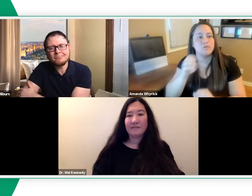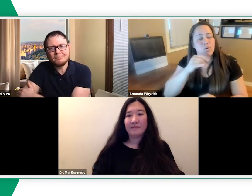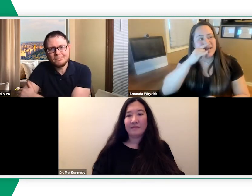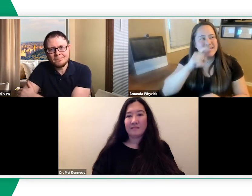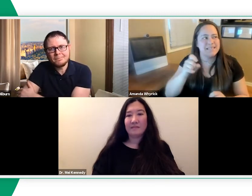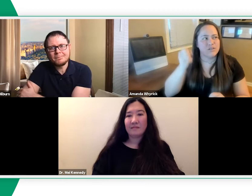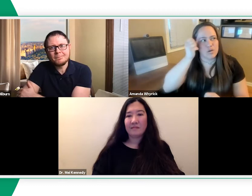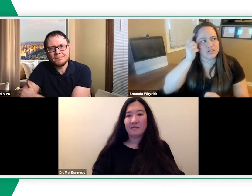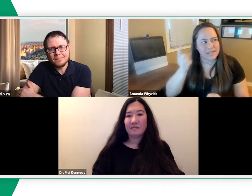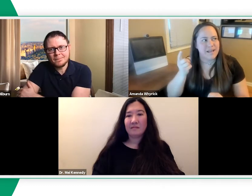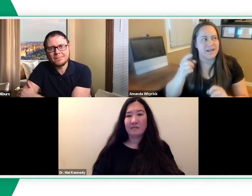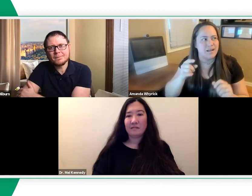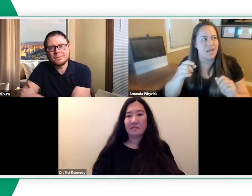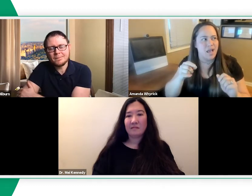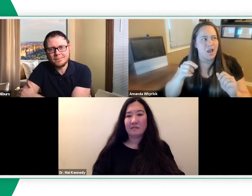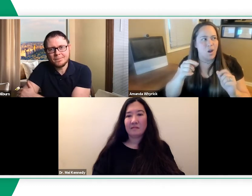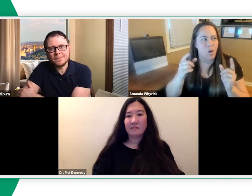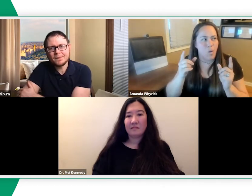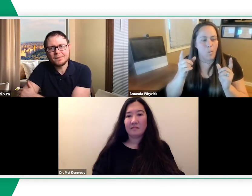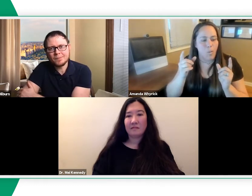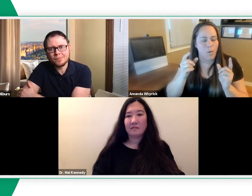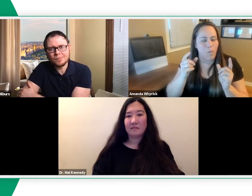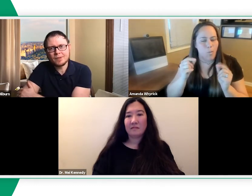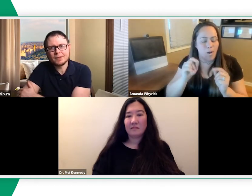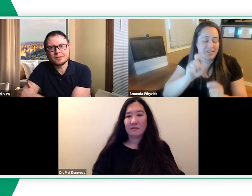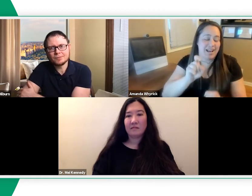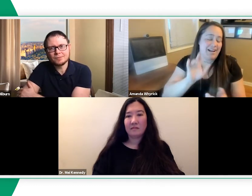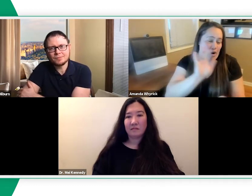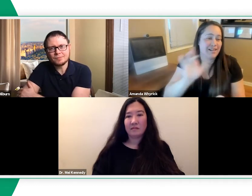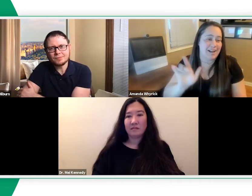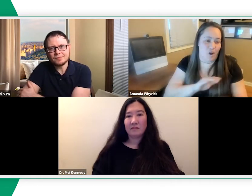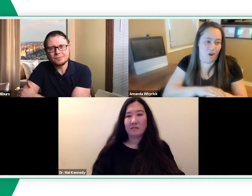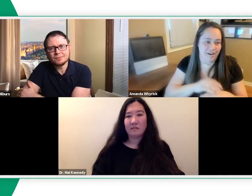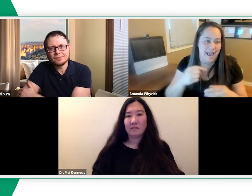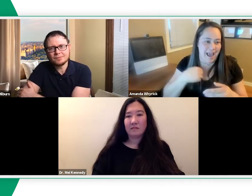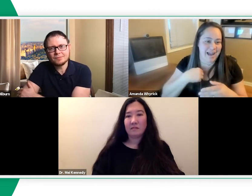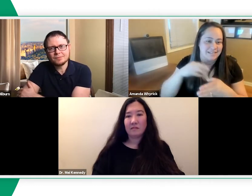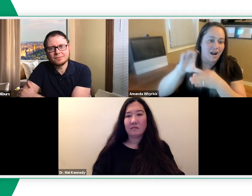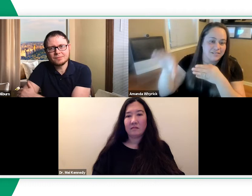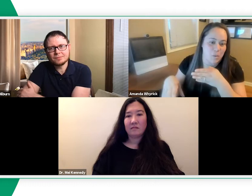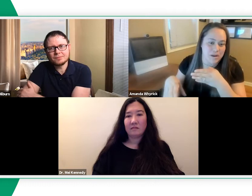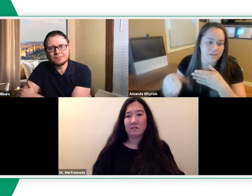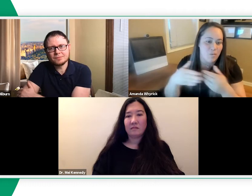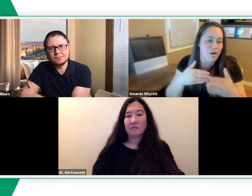So kids need to understand what they are clicking on has a consequence,